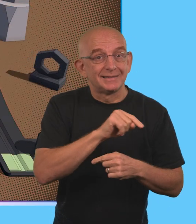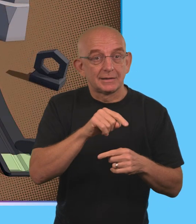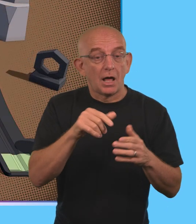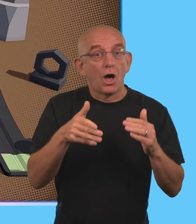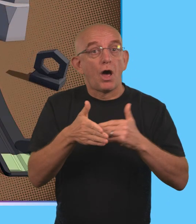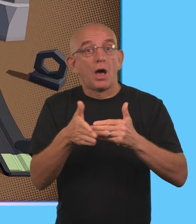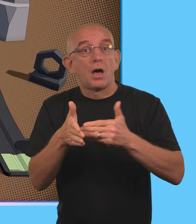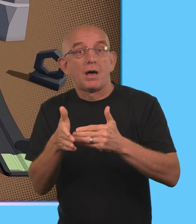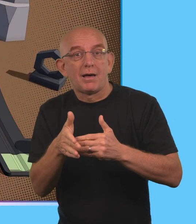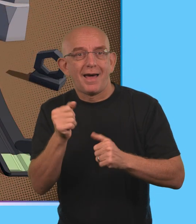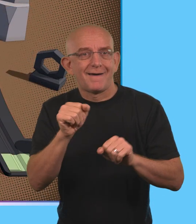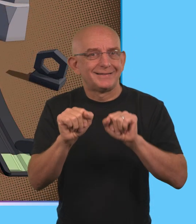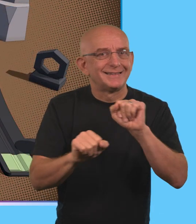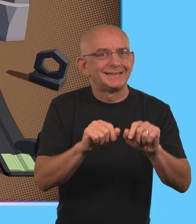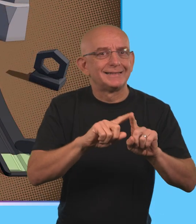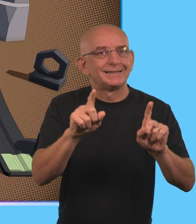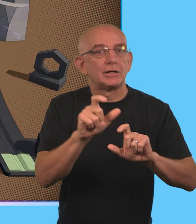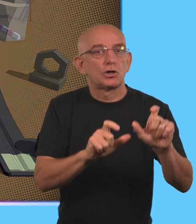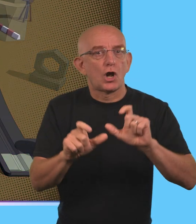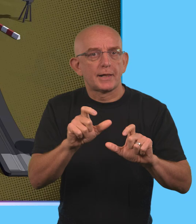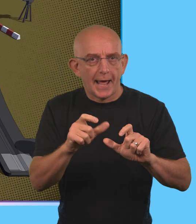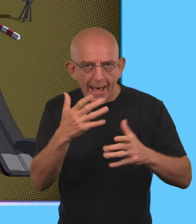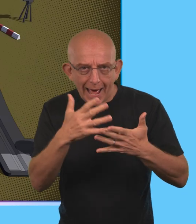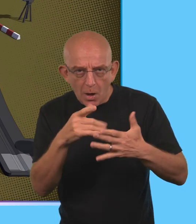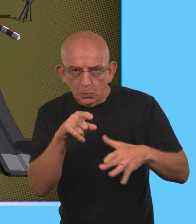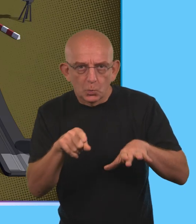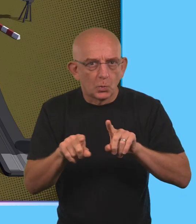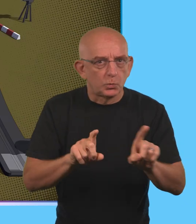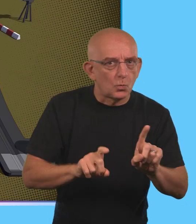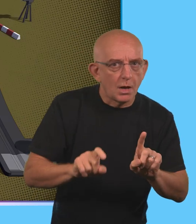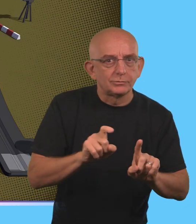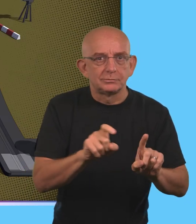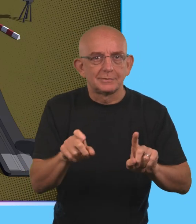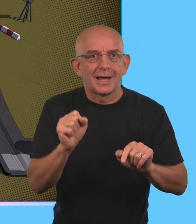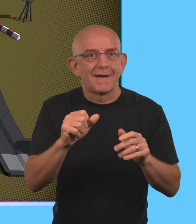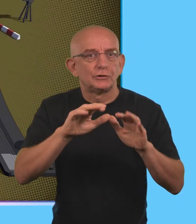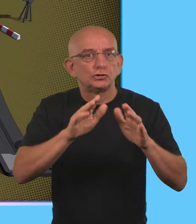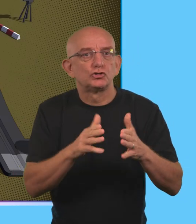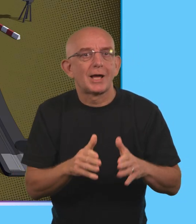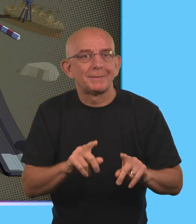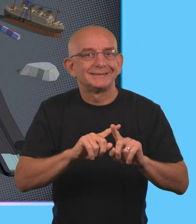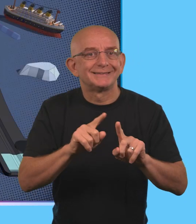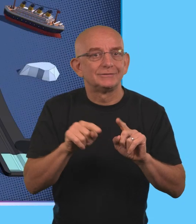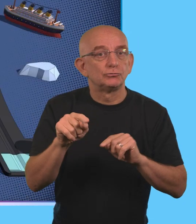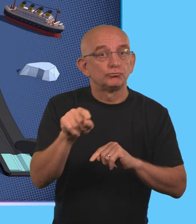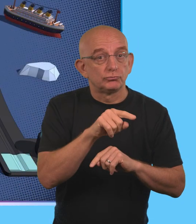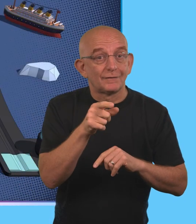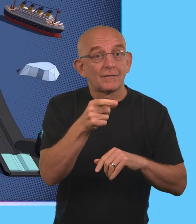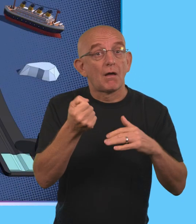These obstacles are distinguished by their contrasting colors and unique shapes.